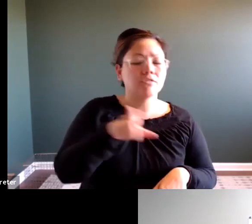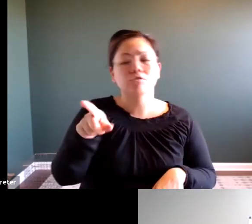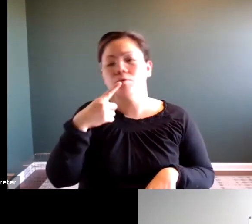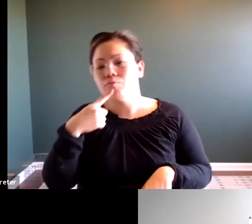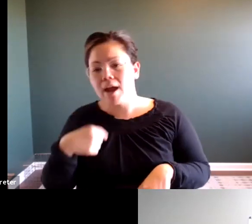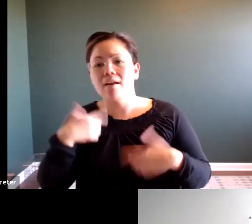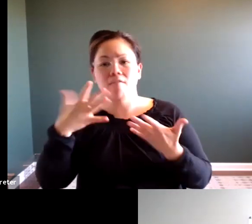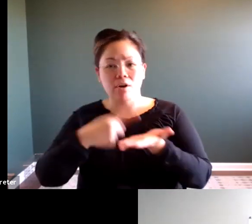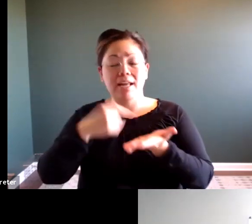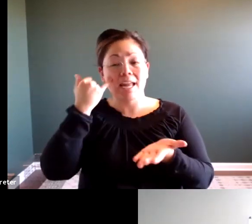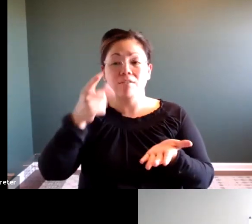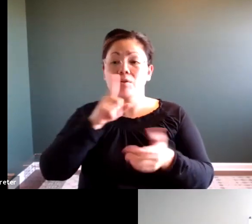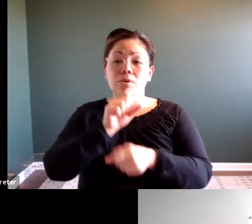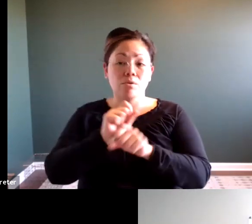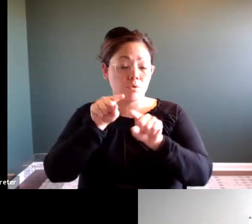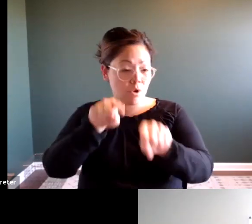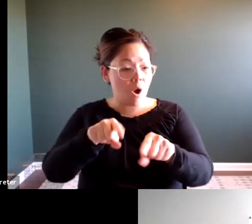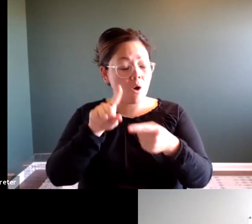And if you do go to a new color,